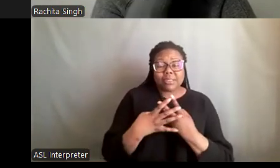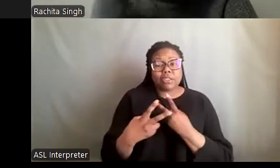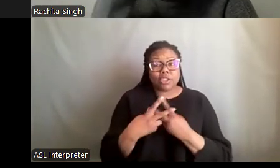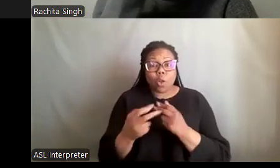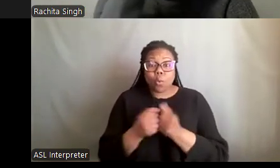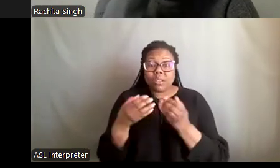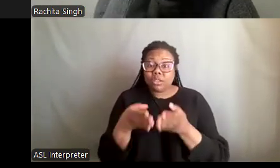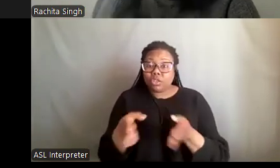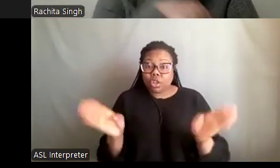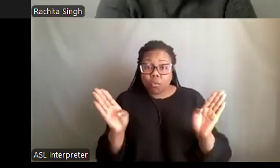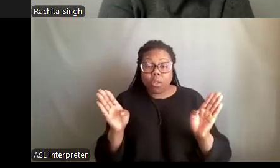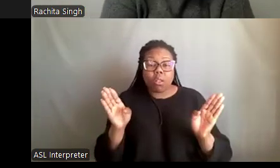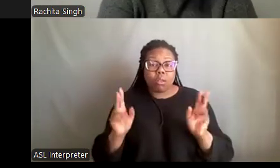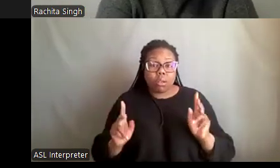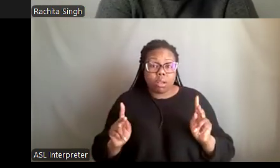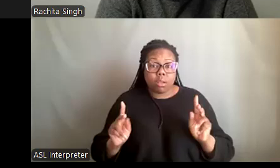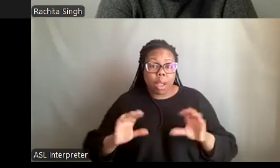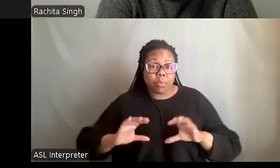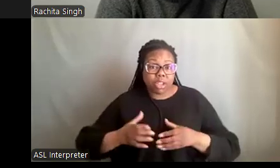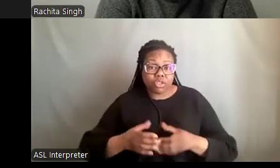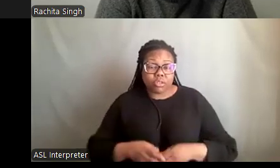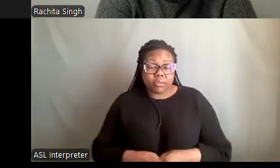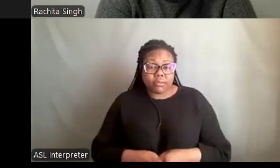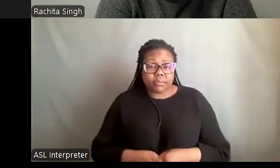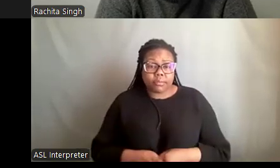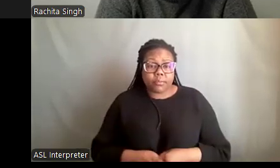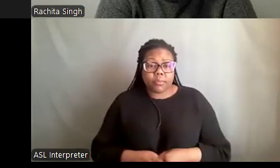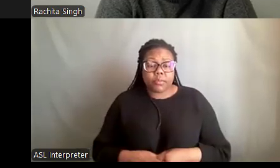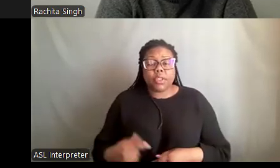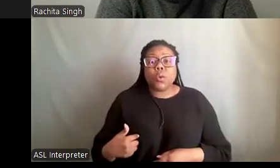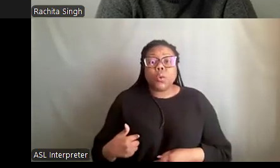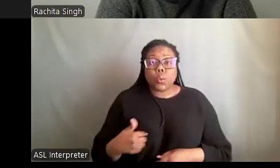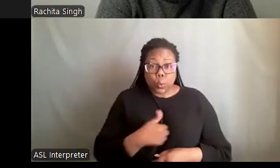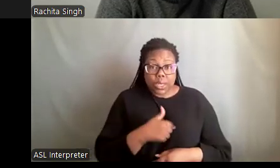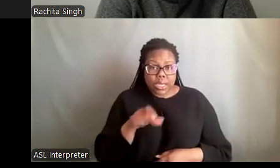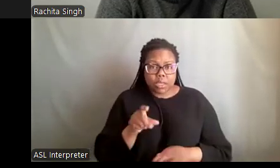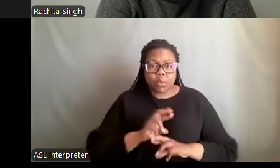in regular prisons and jails with the general population.